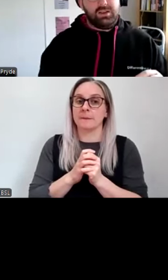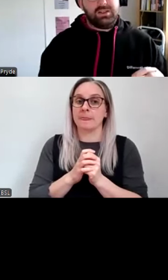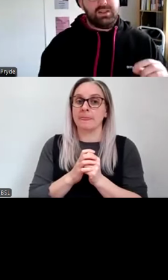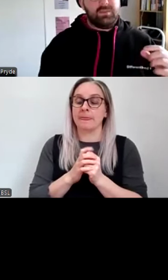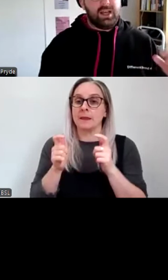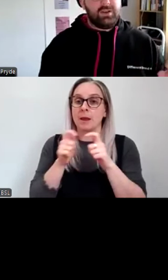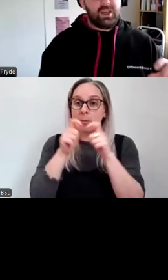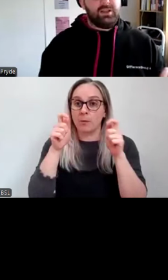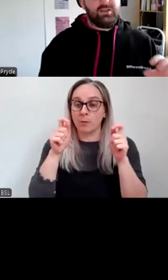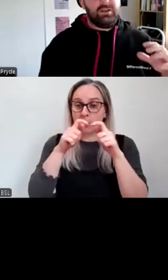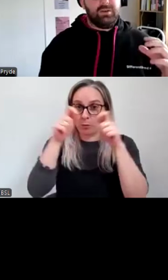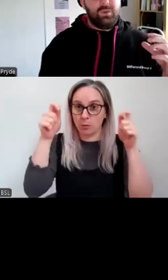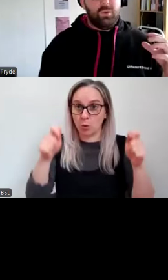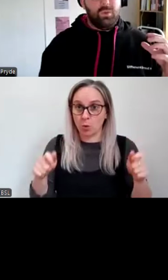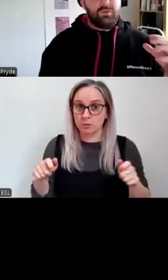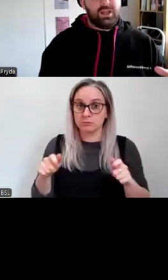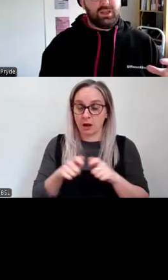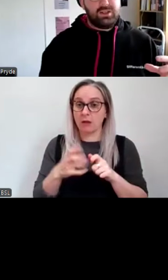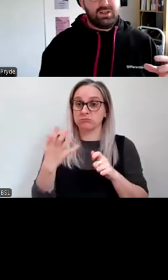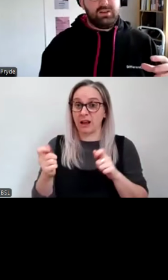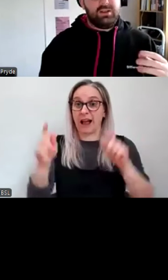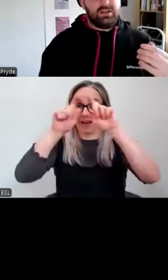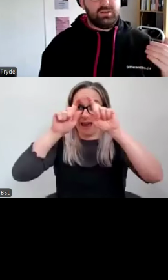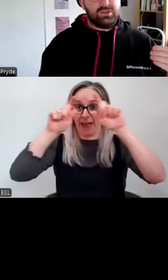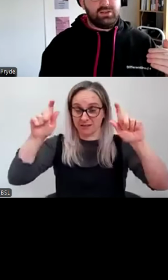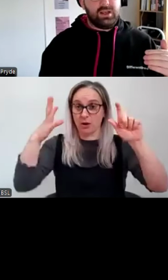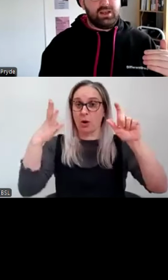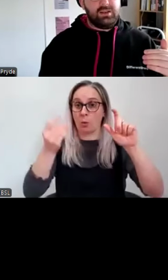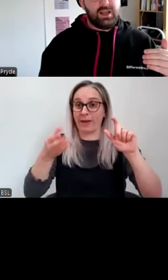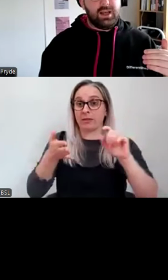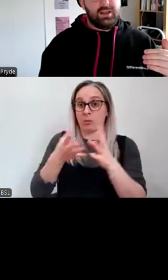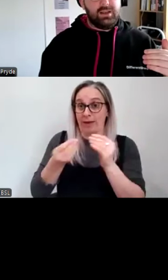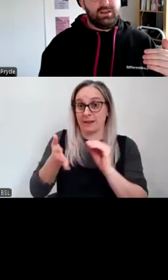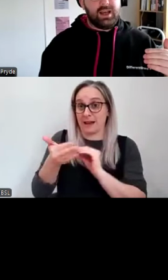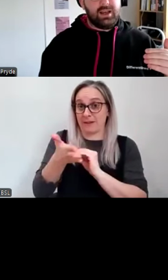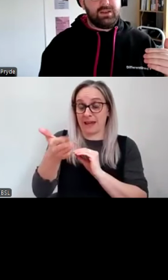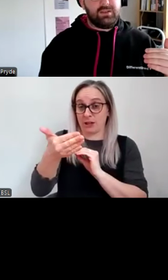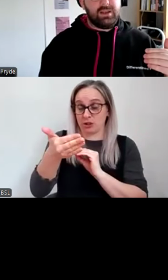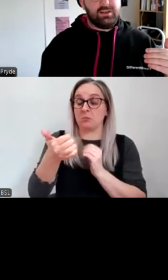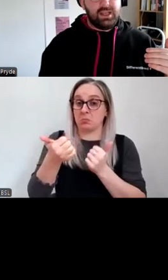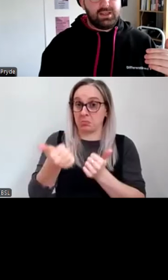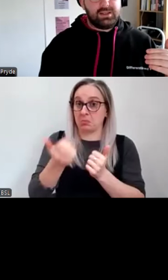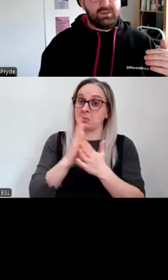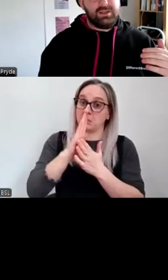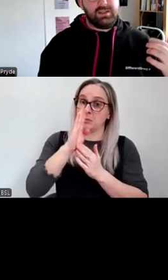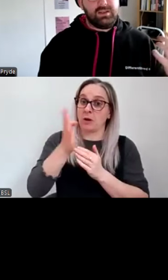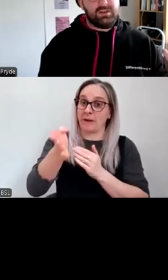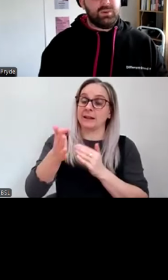and allows us to see that we have a header with a navigation. Then it goes directly into text, and we can see that there's